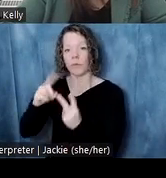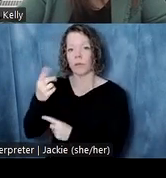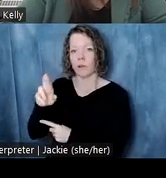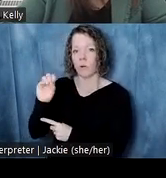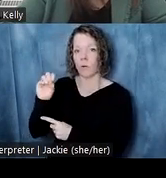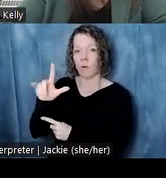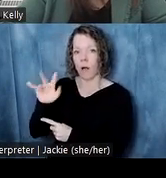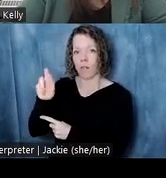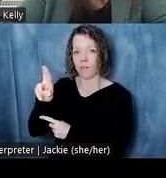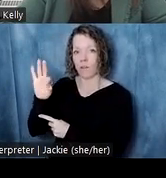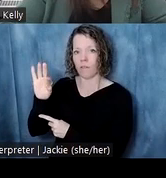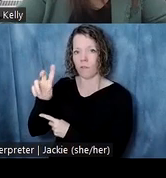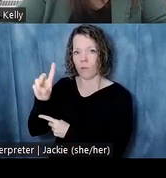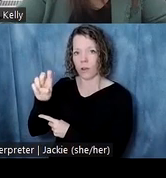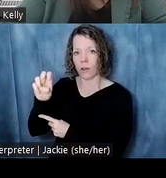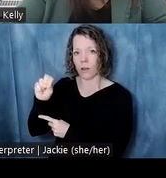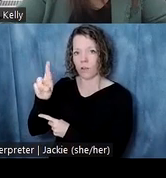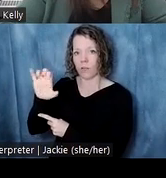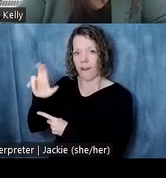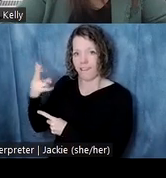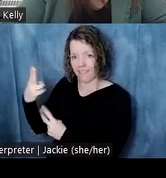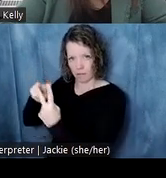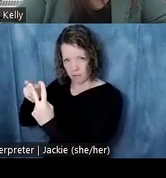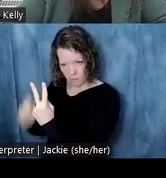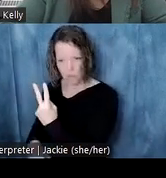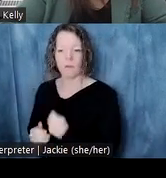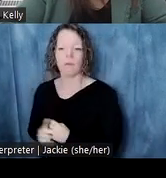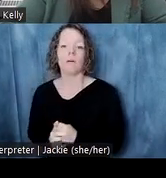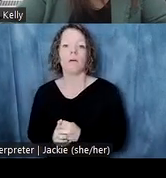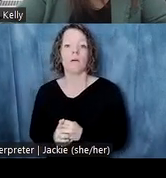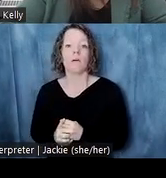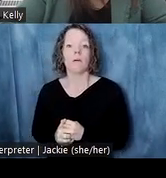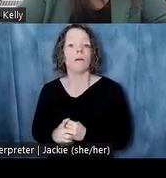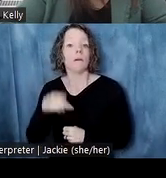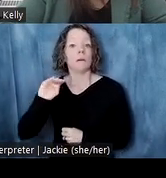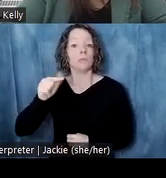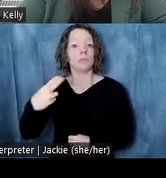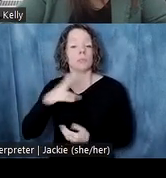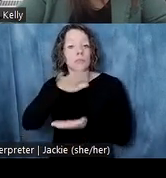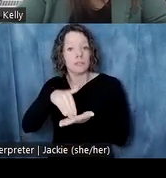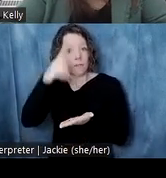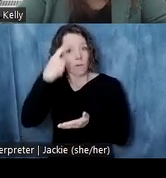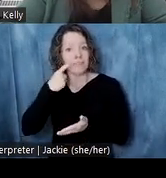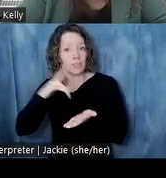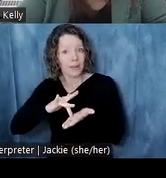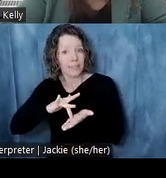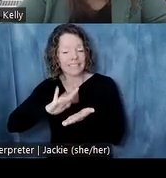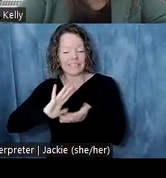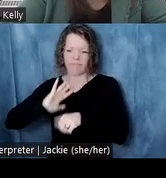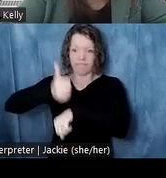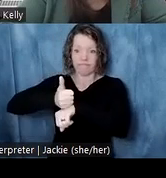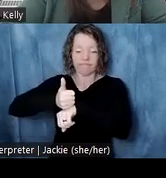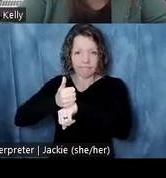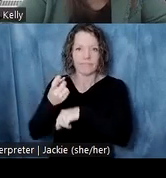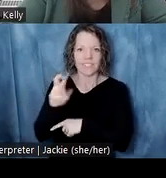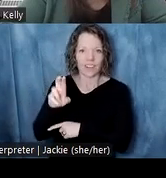Freudenreich, the MGH Center for Addiction Medicine founded and directed by Dr. Eden Evins,